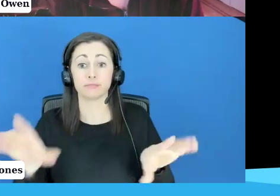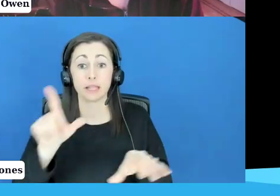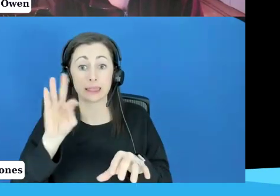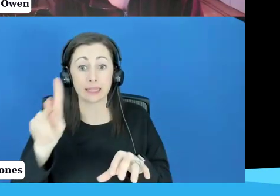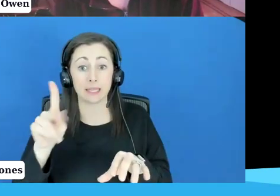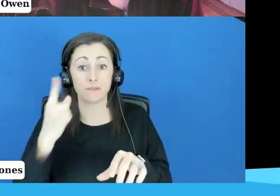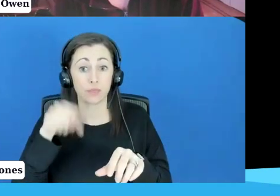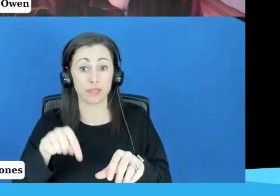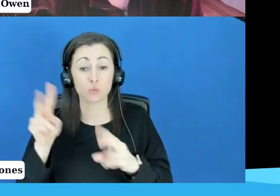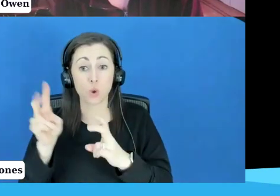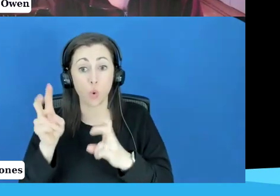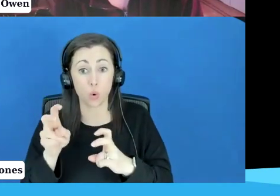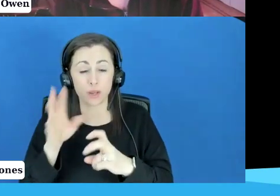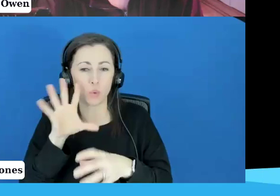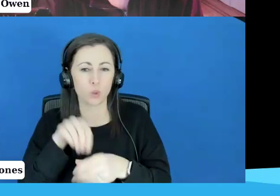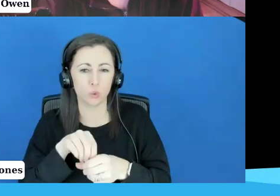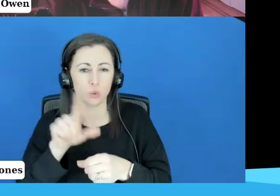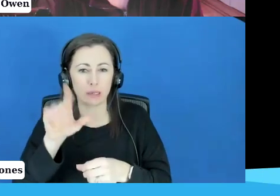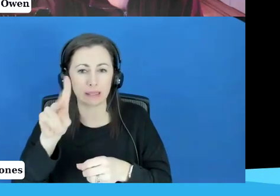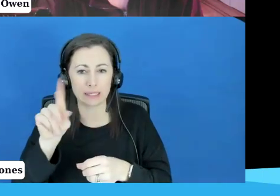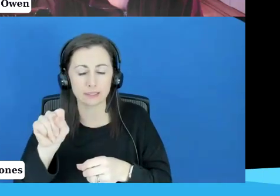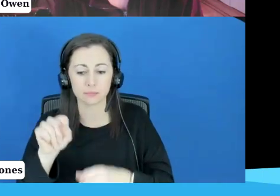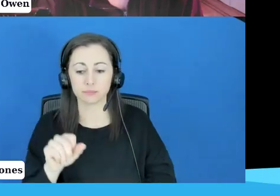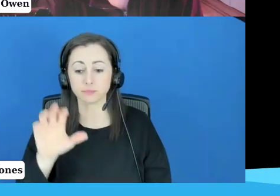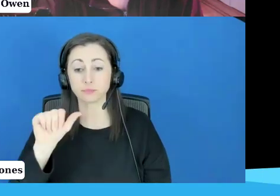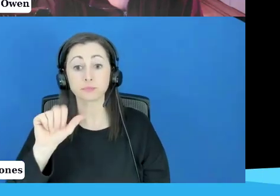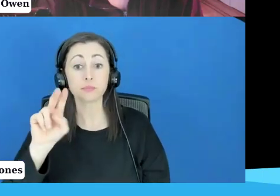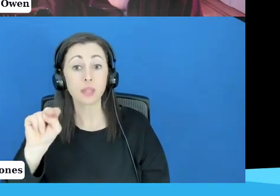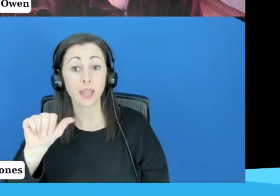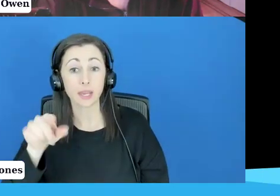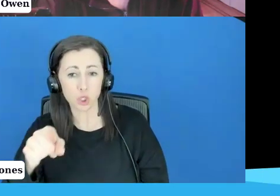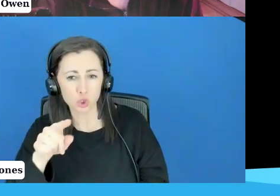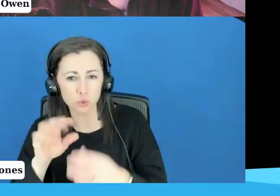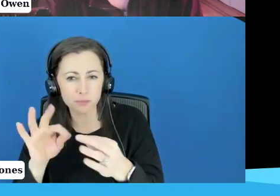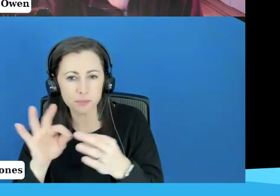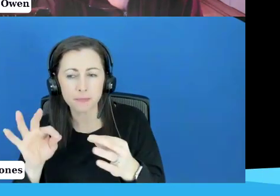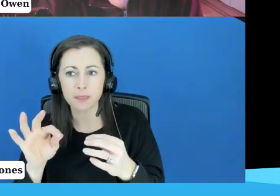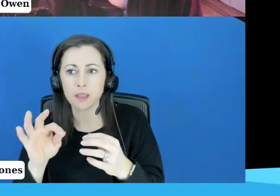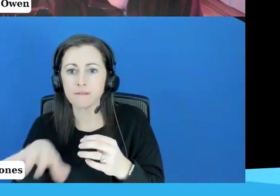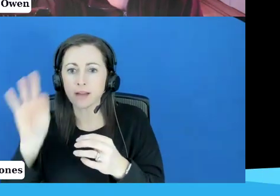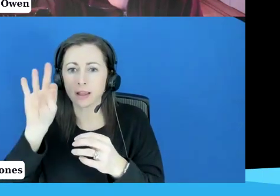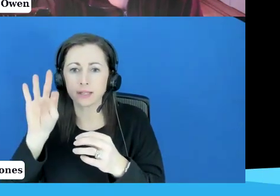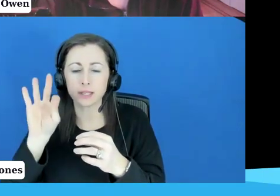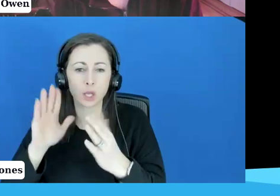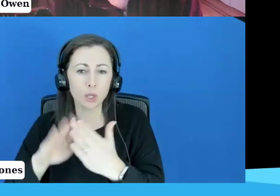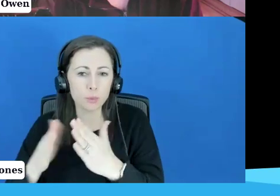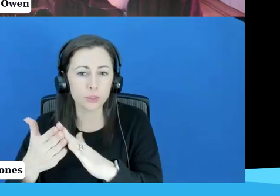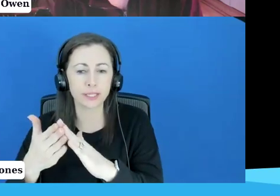Anna, I wanted to follow up on something you said about finding those communities and the Facebook groups and how important that was.